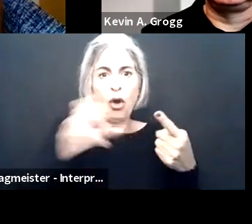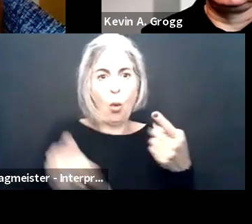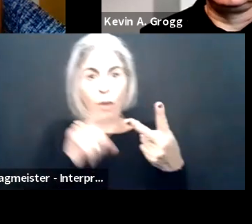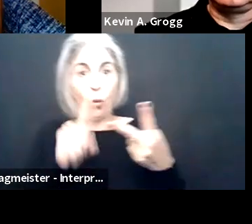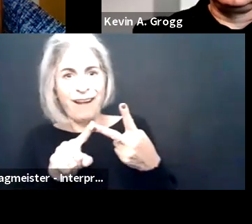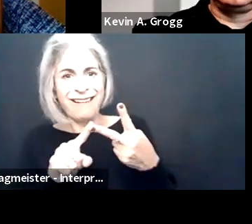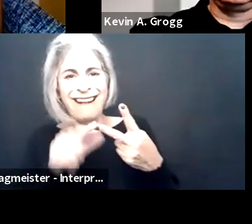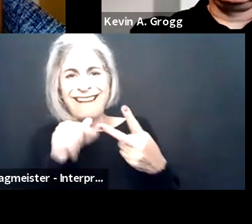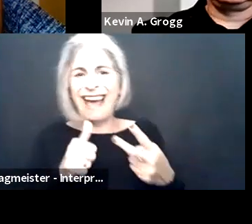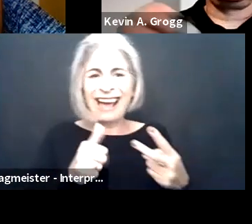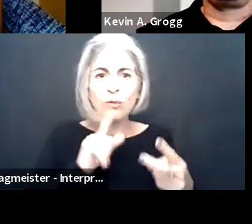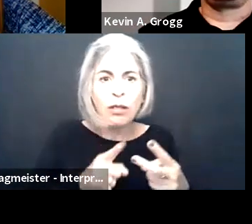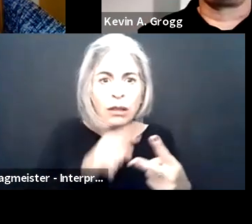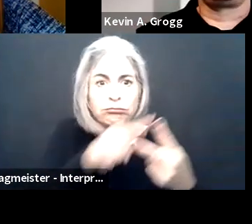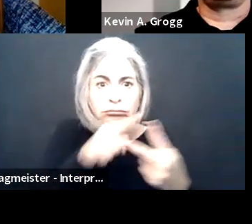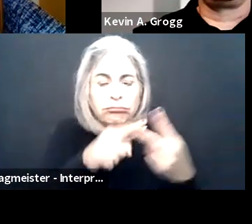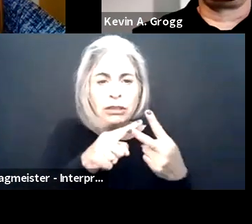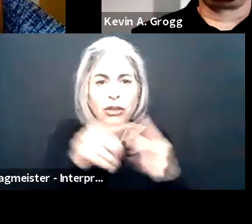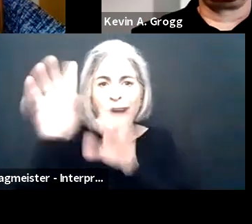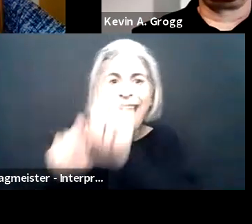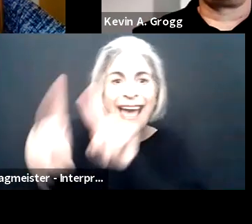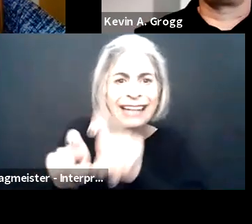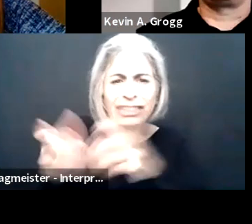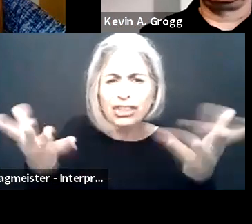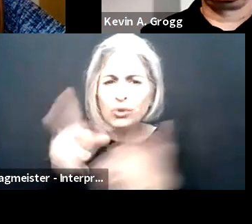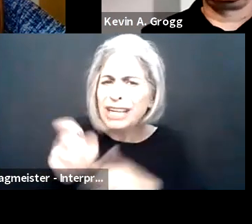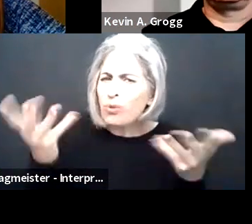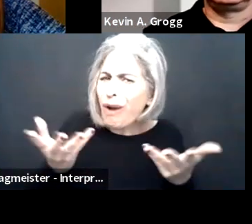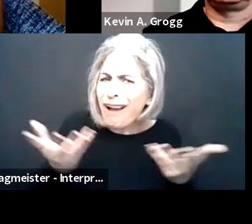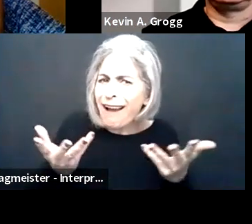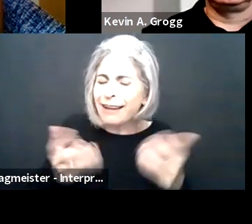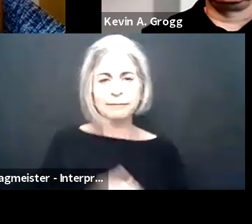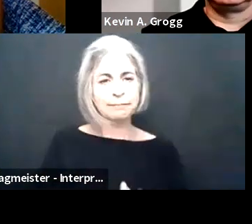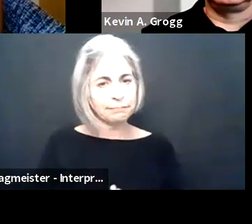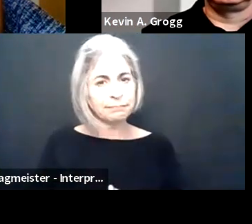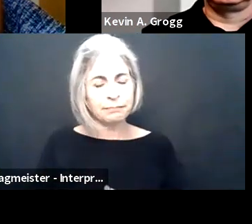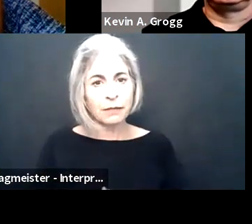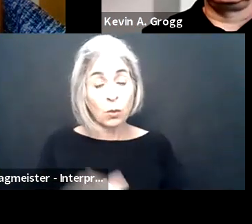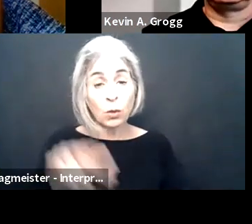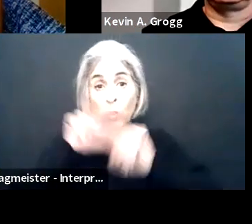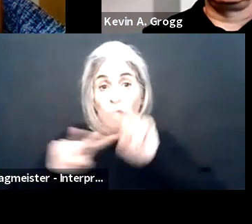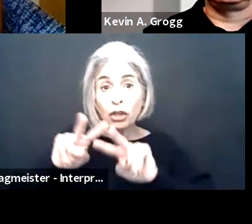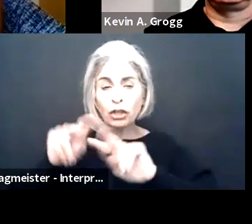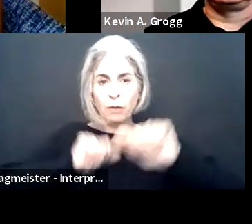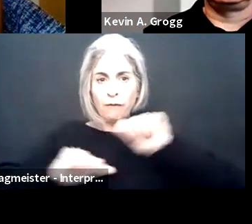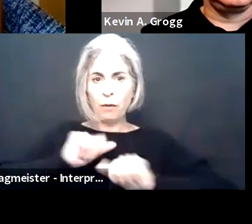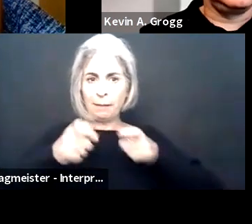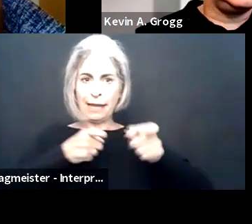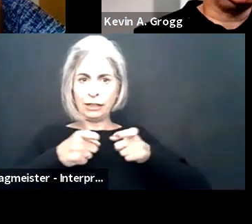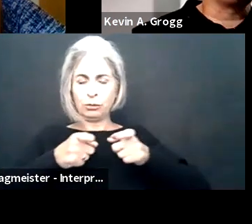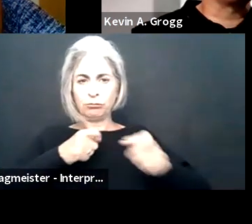So we're used to, you know, oftentimes providing one or the other without really the engaging with people to is he what their needs are.